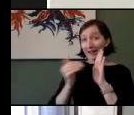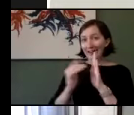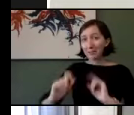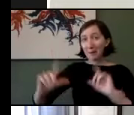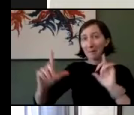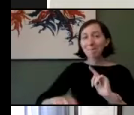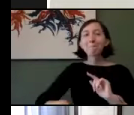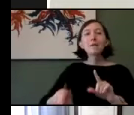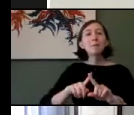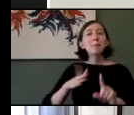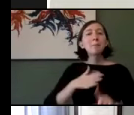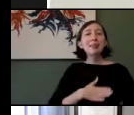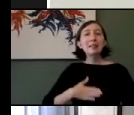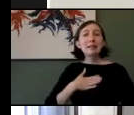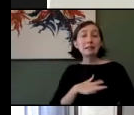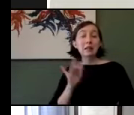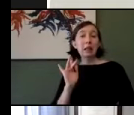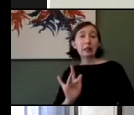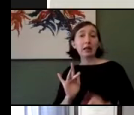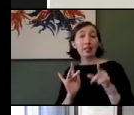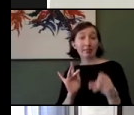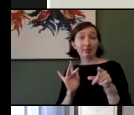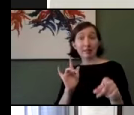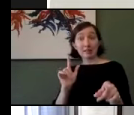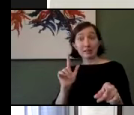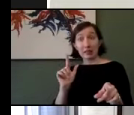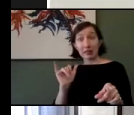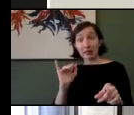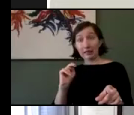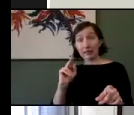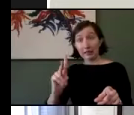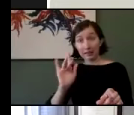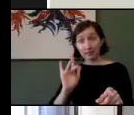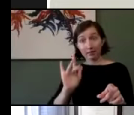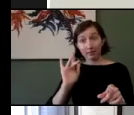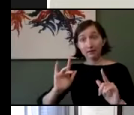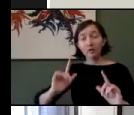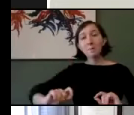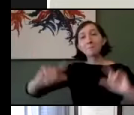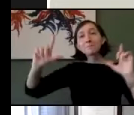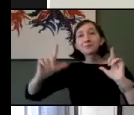We ask that you click on this link. It will be in the chat as well too. This will take you less than 5 minutes.